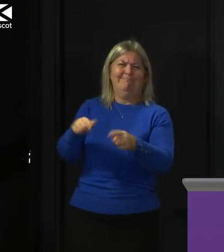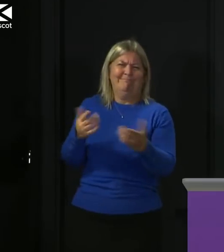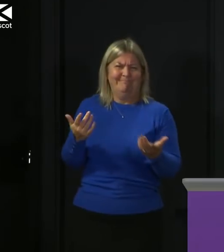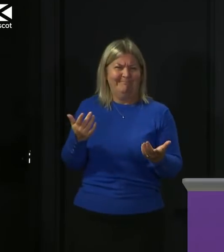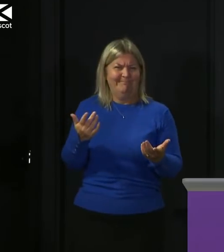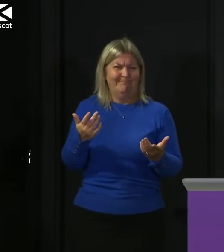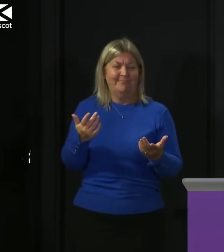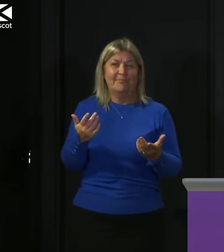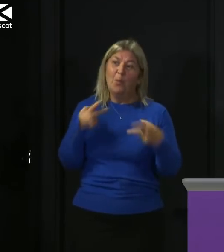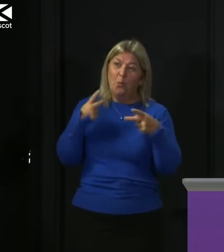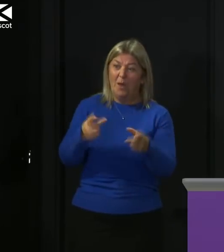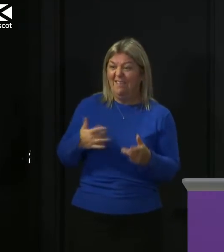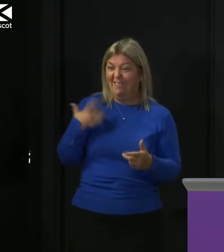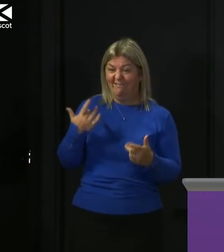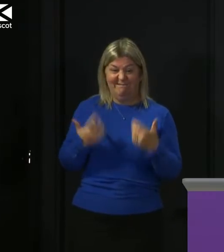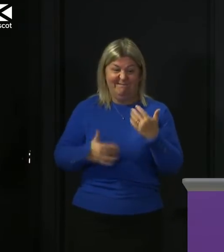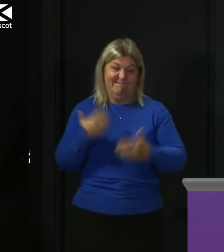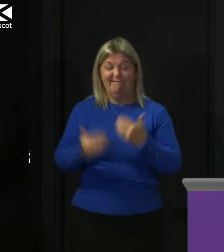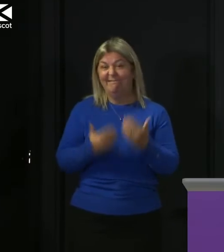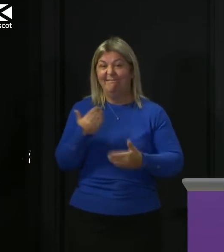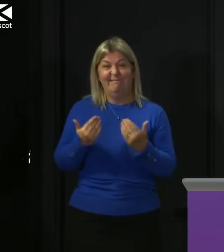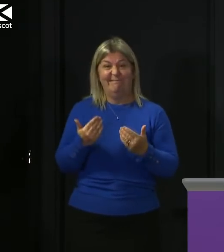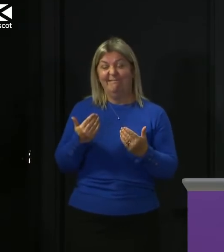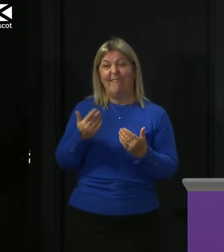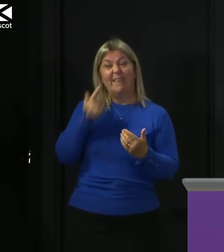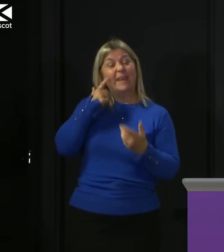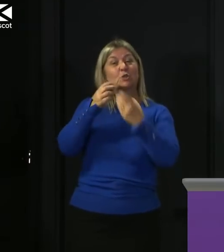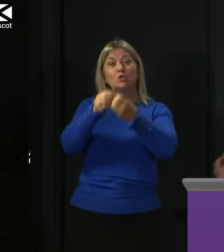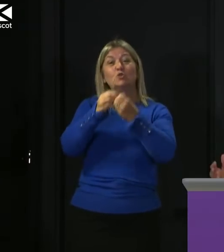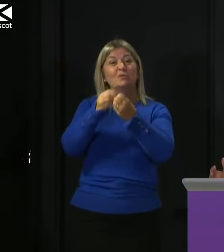means that younger people are students are more exposed to the virus than some